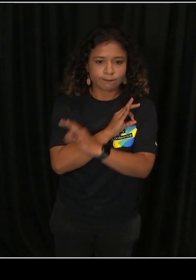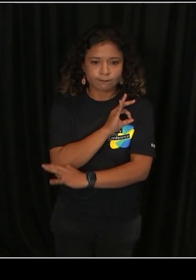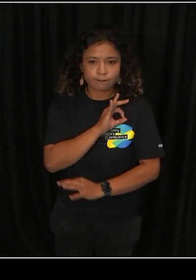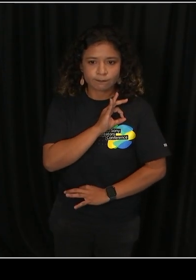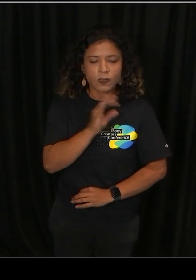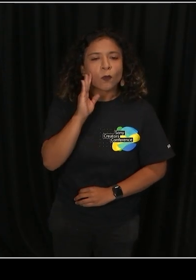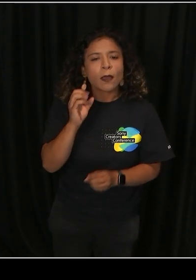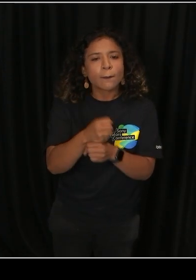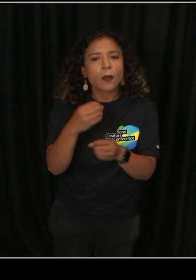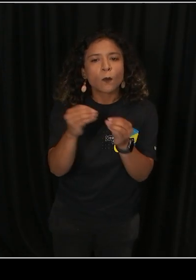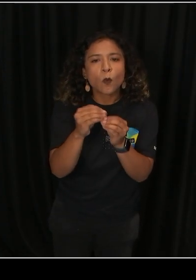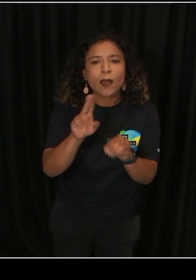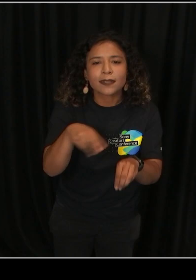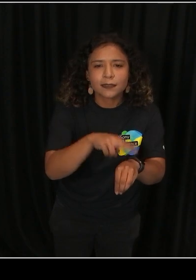and more convincing to the viewers.